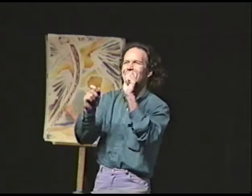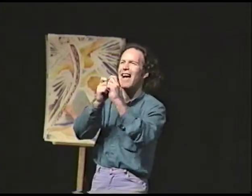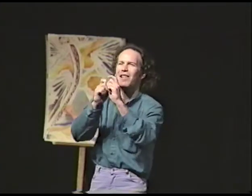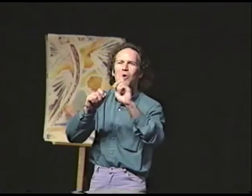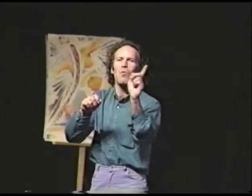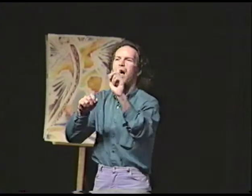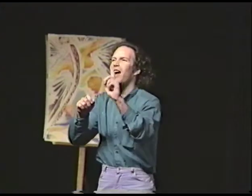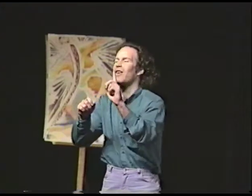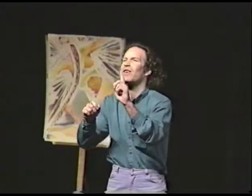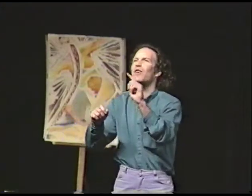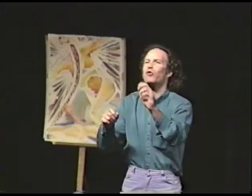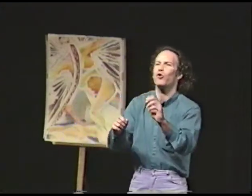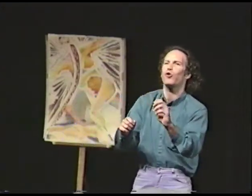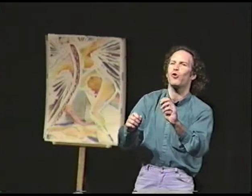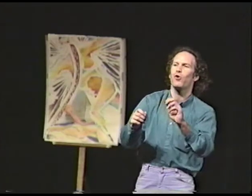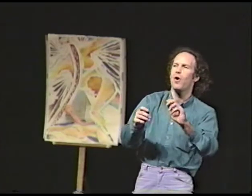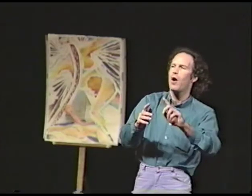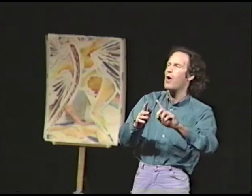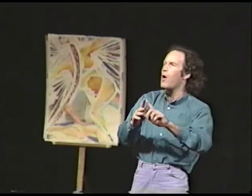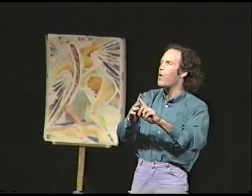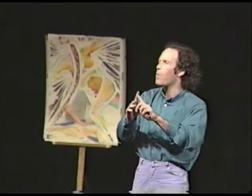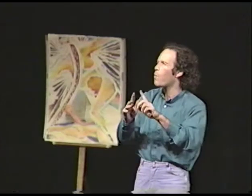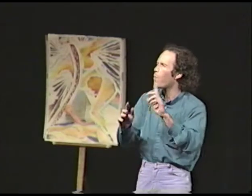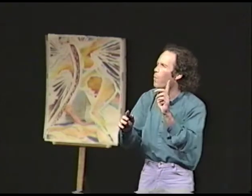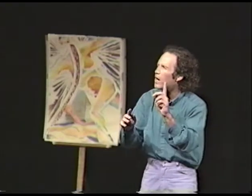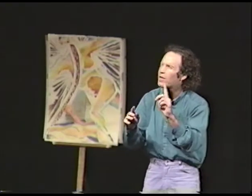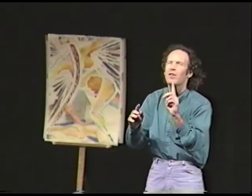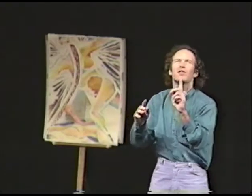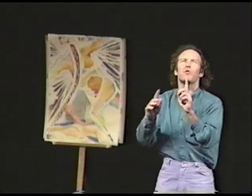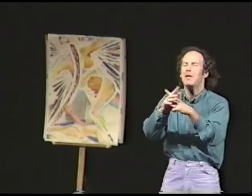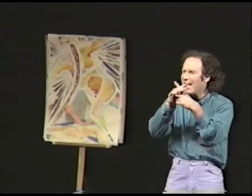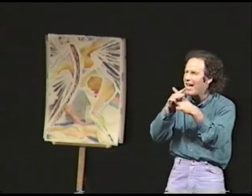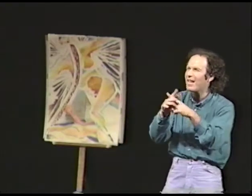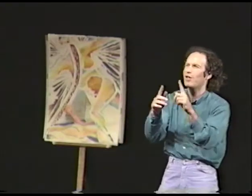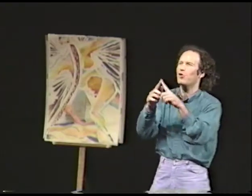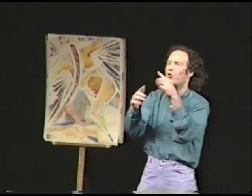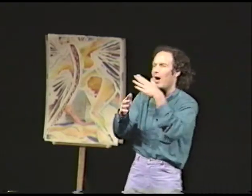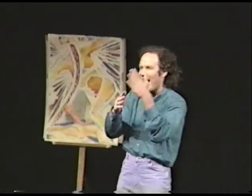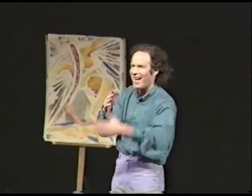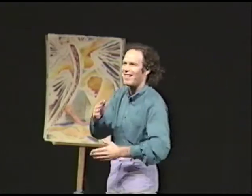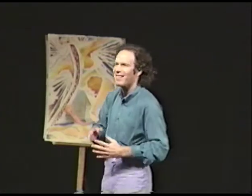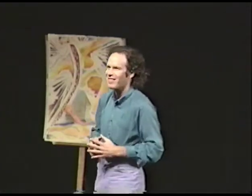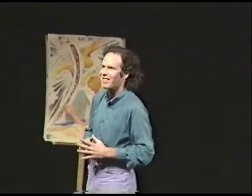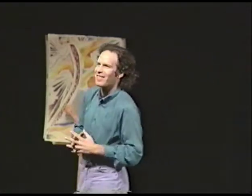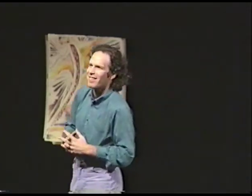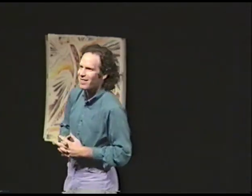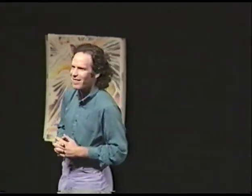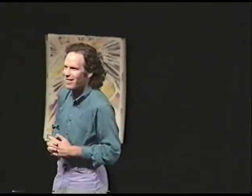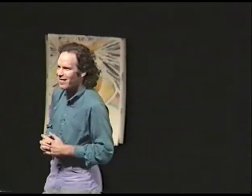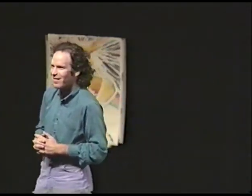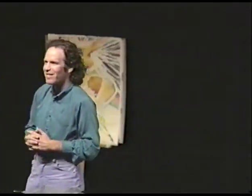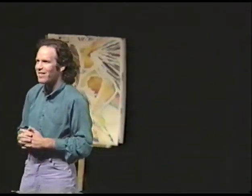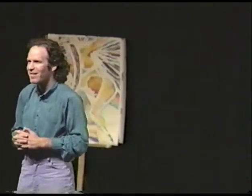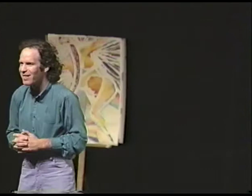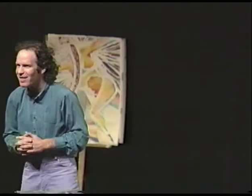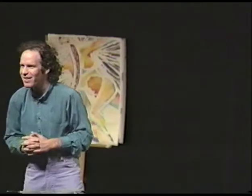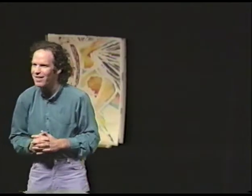It's very hard to know exactly where to begin, where to begin my end.